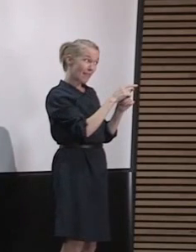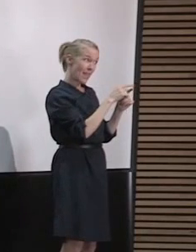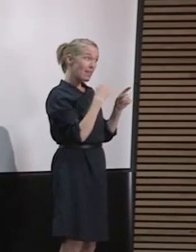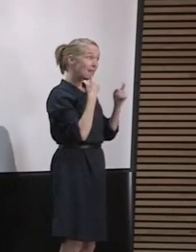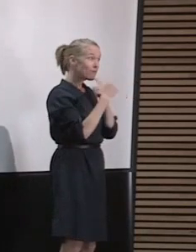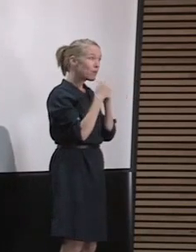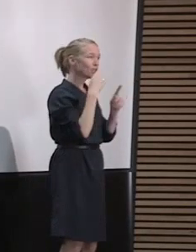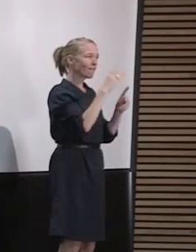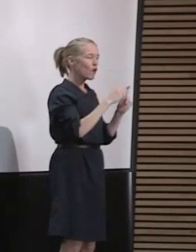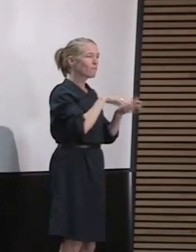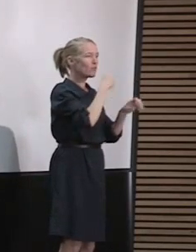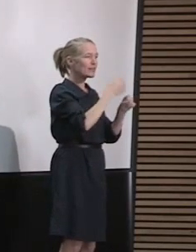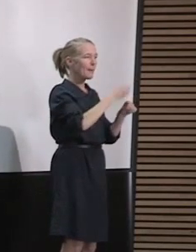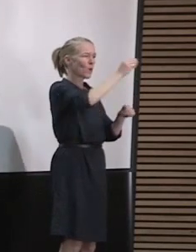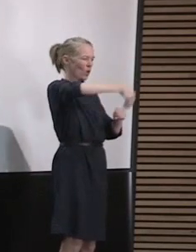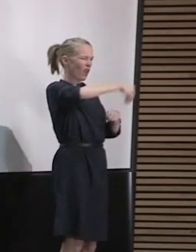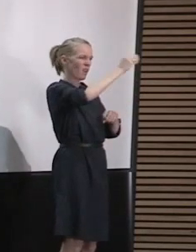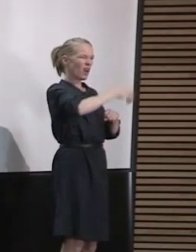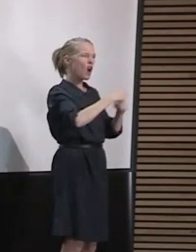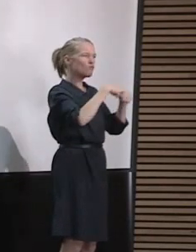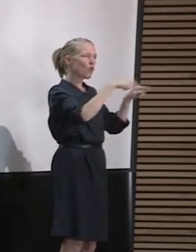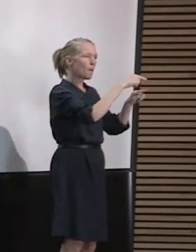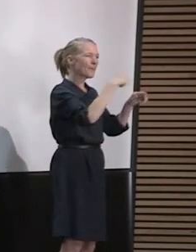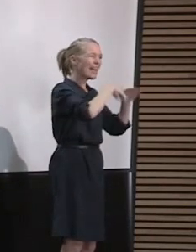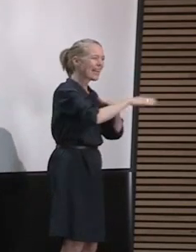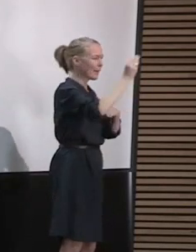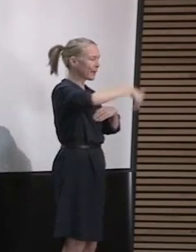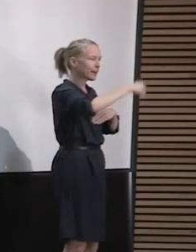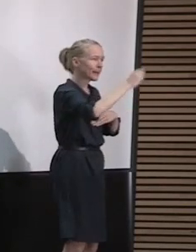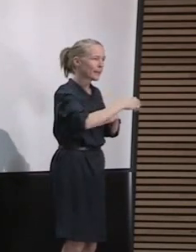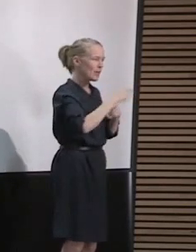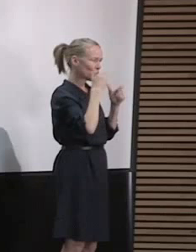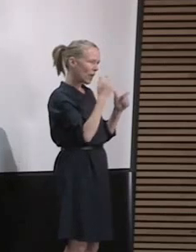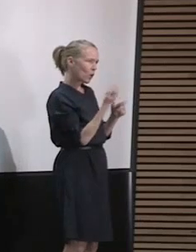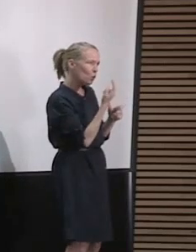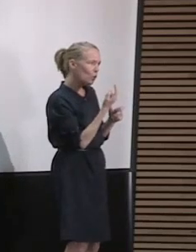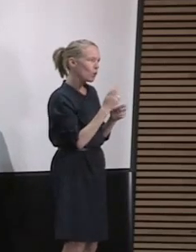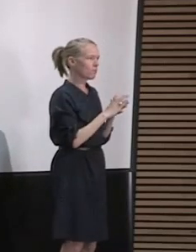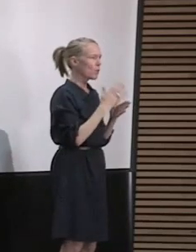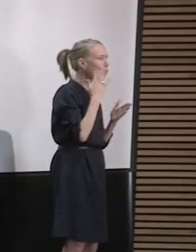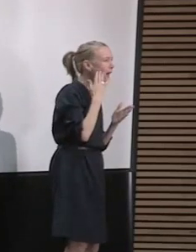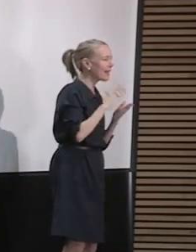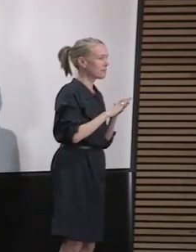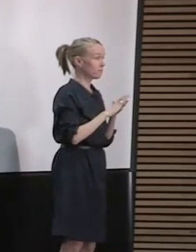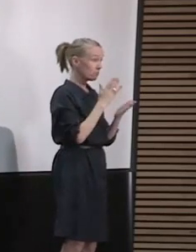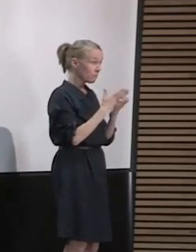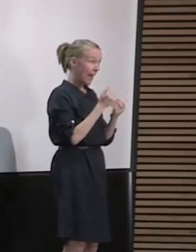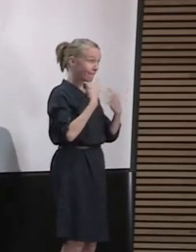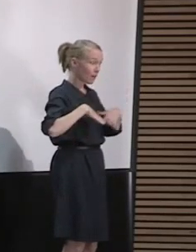entry and exit from that. That's what they do when they have COVID positive cases and